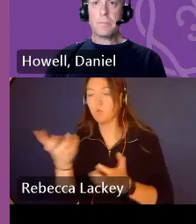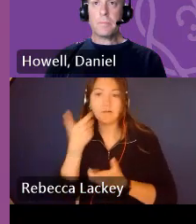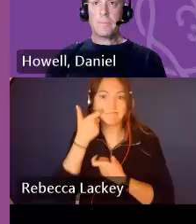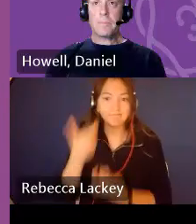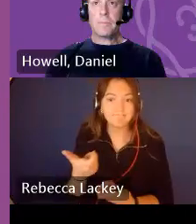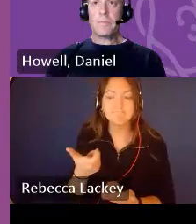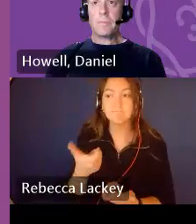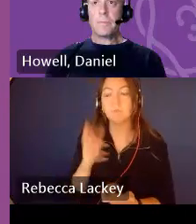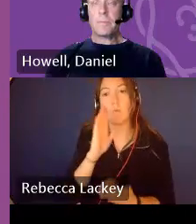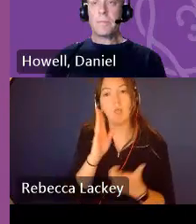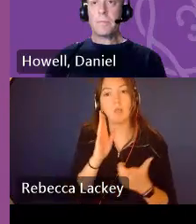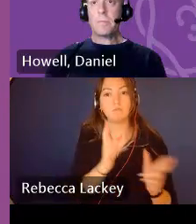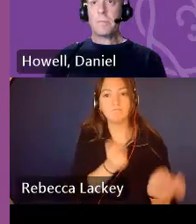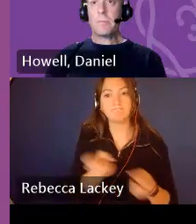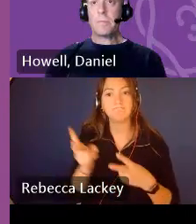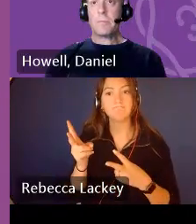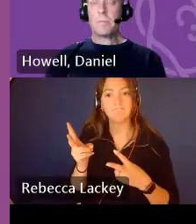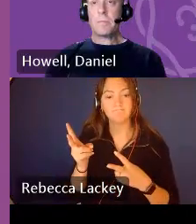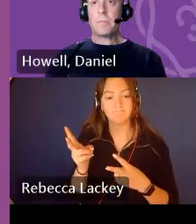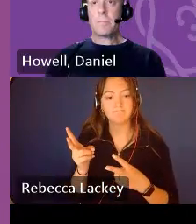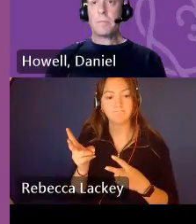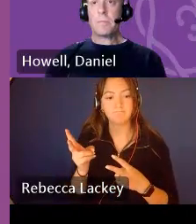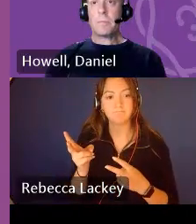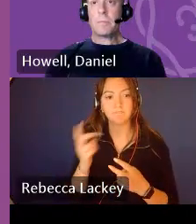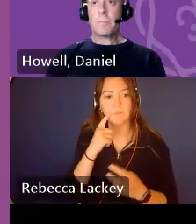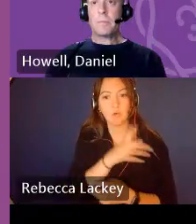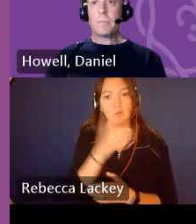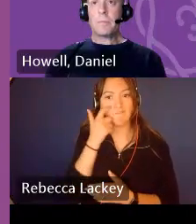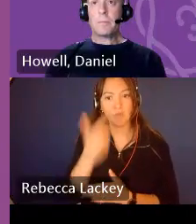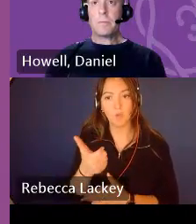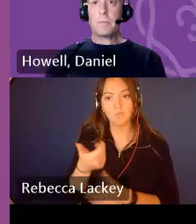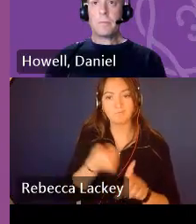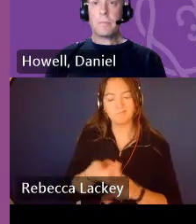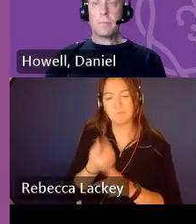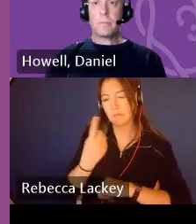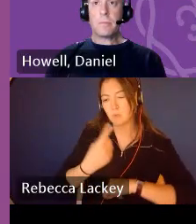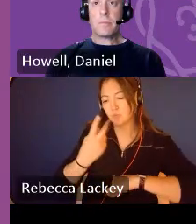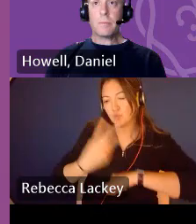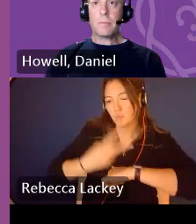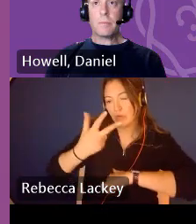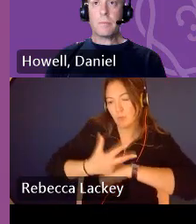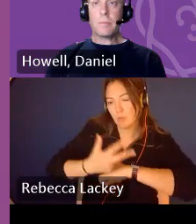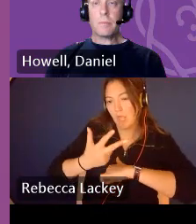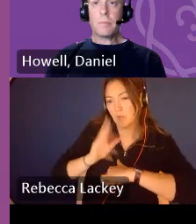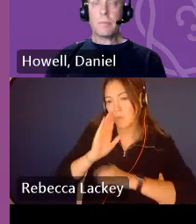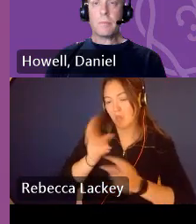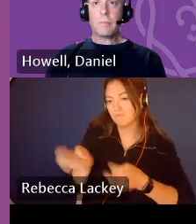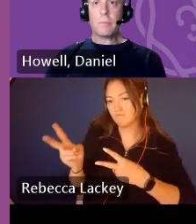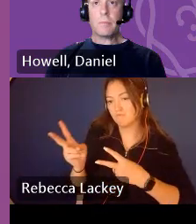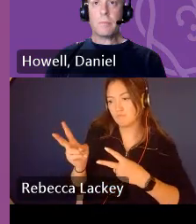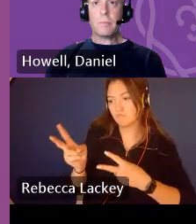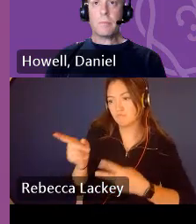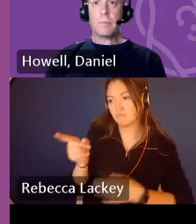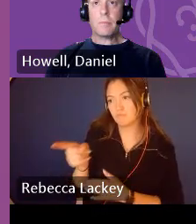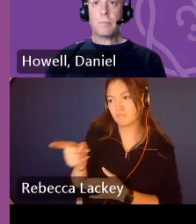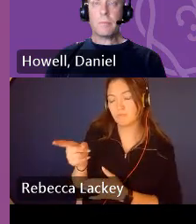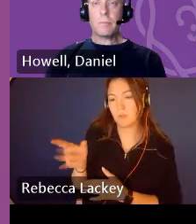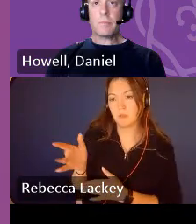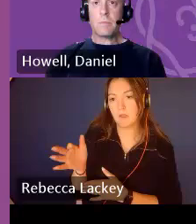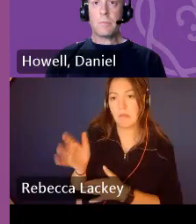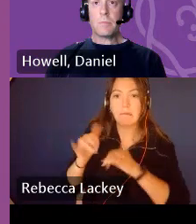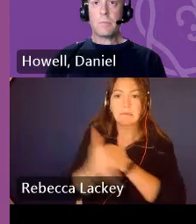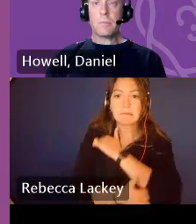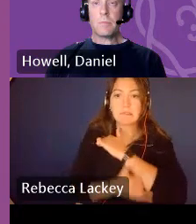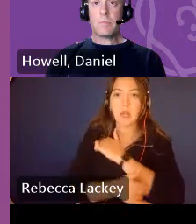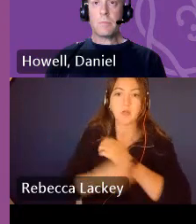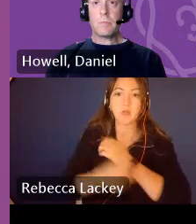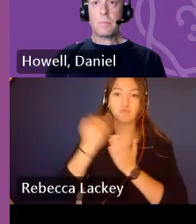it will be posted for your viewing in a couple of days on the um county's project website,